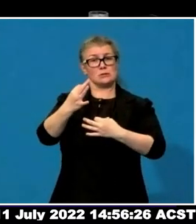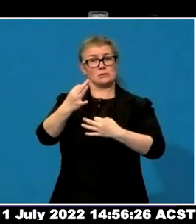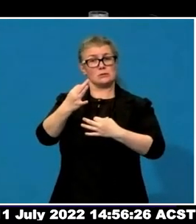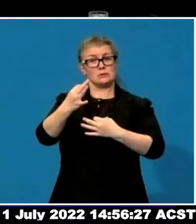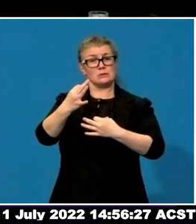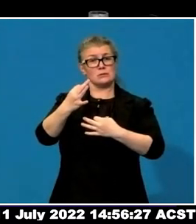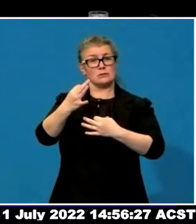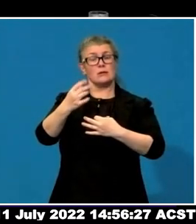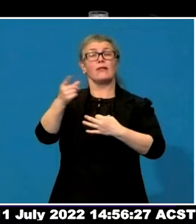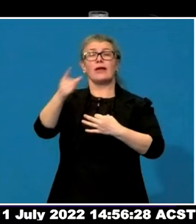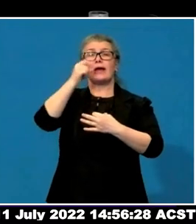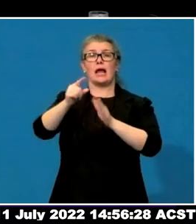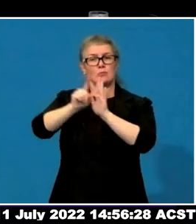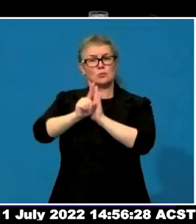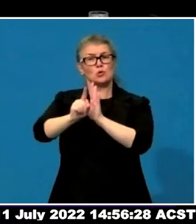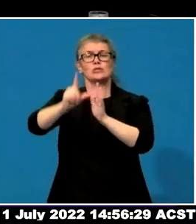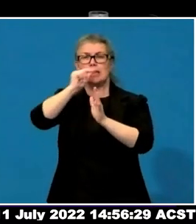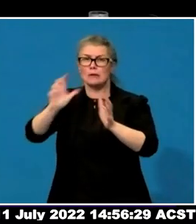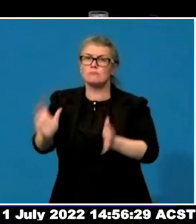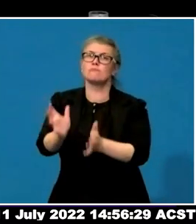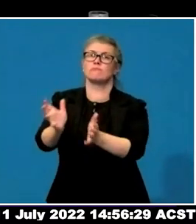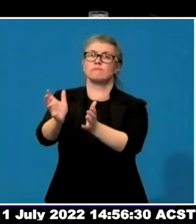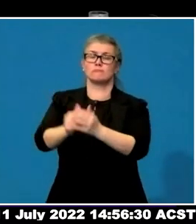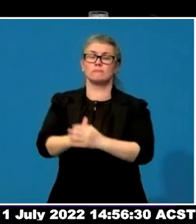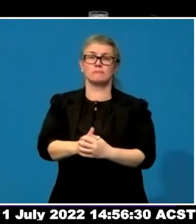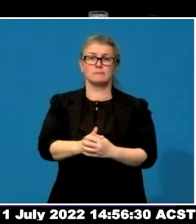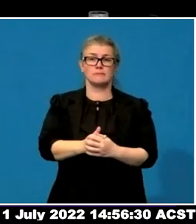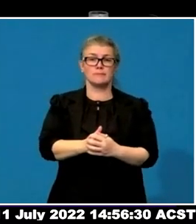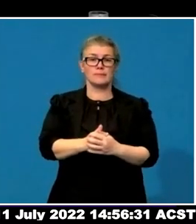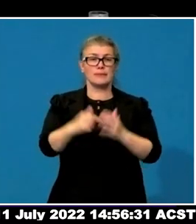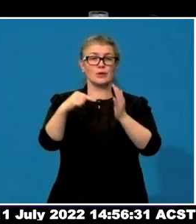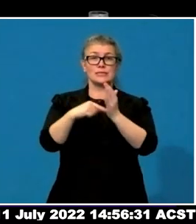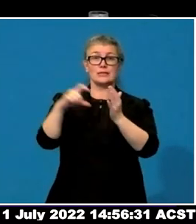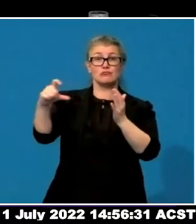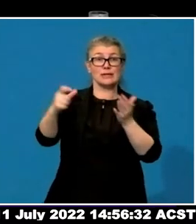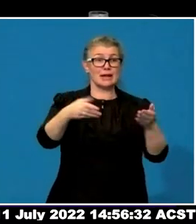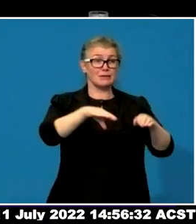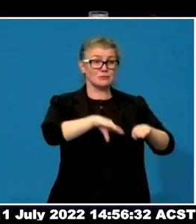And what would that be in Tennant Creek or in Alice Springs? In terms of who?